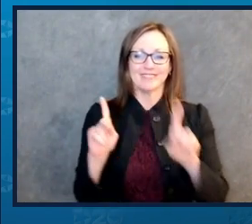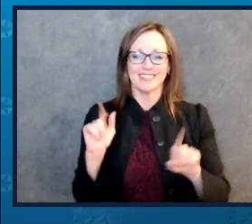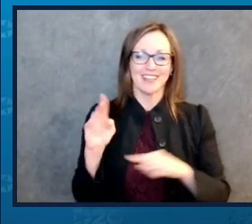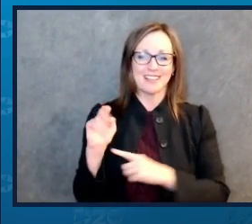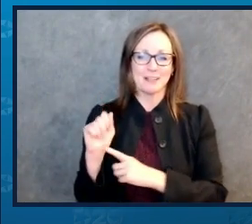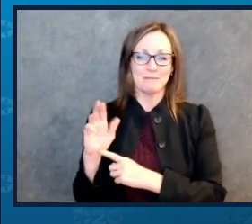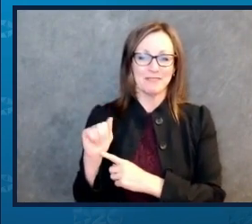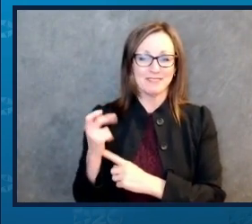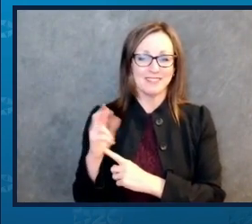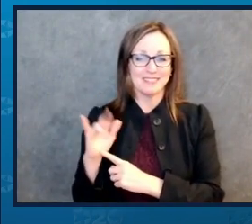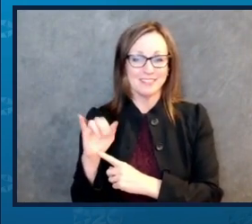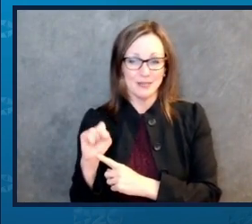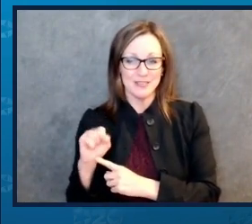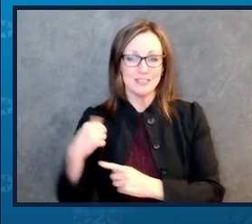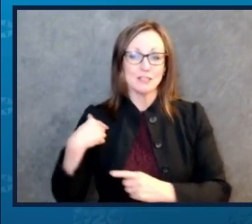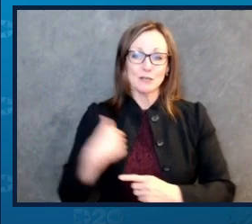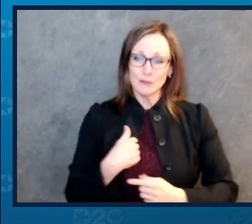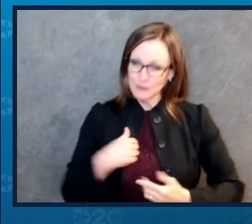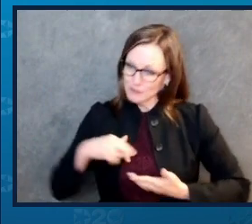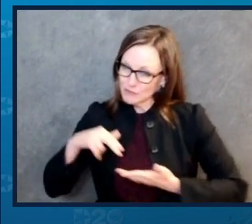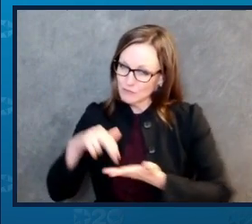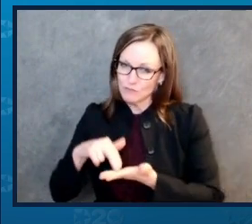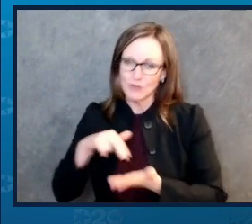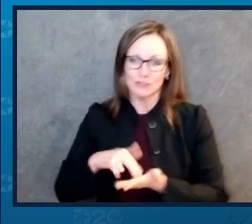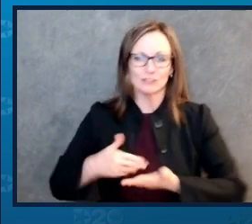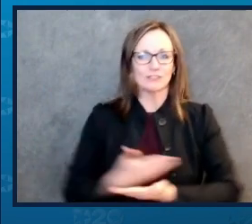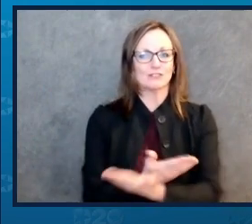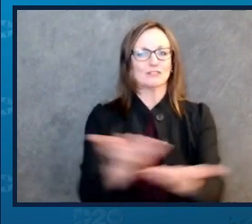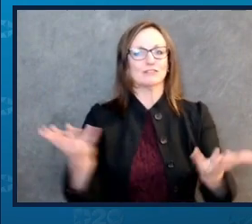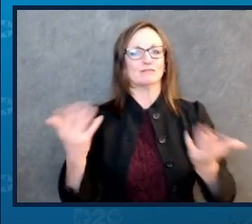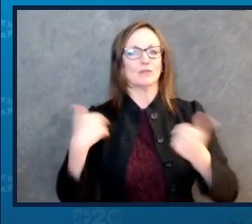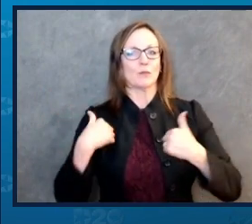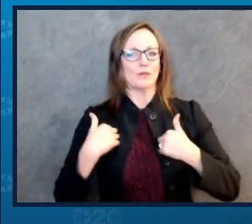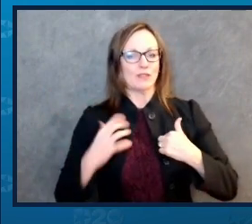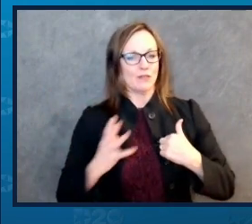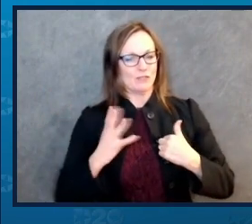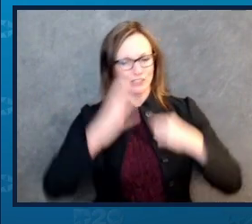RULES, I HEAR BYE DECLARE THAT